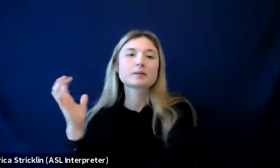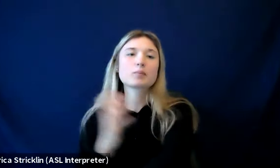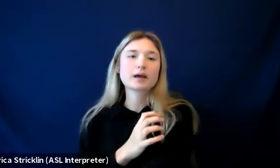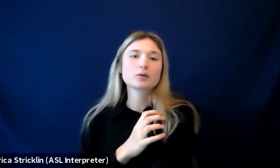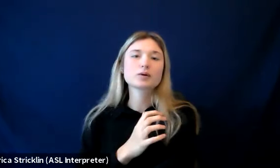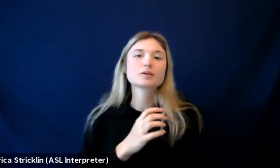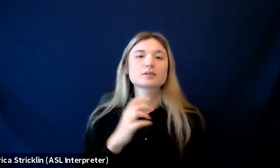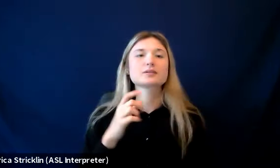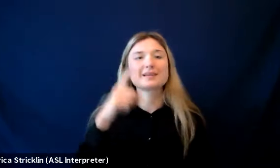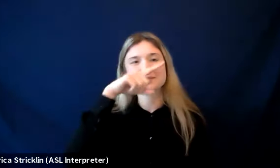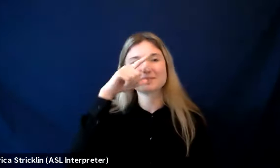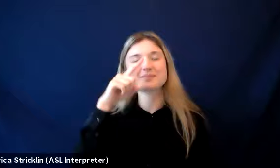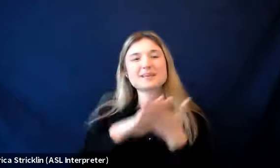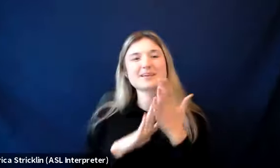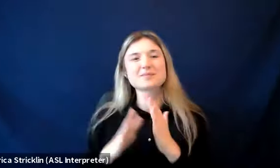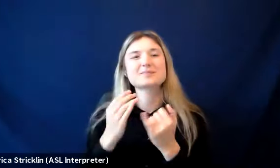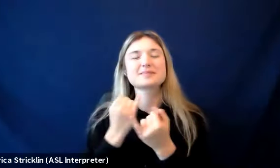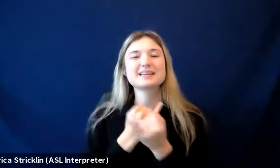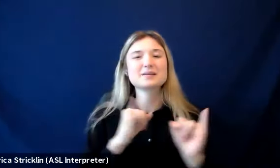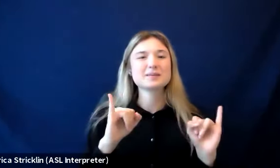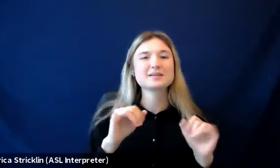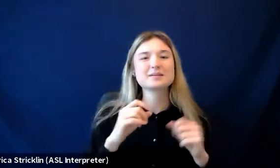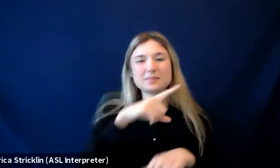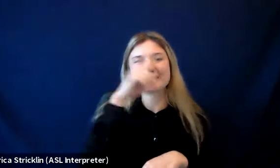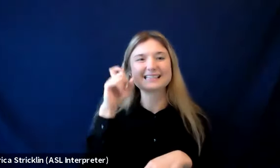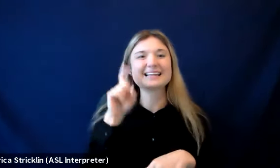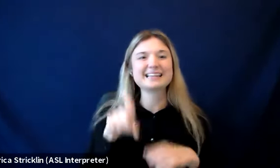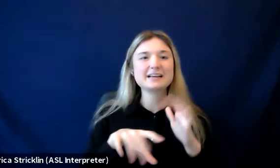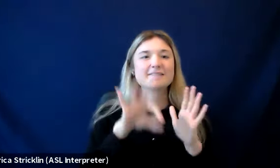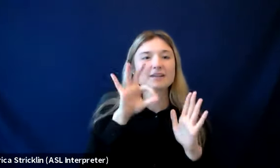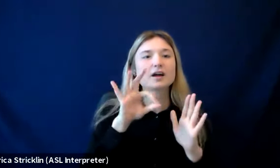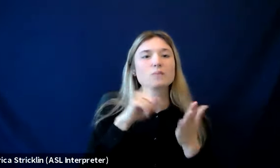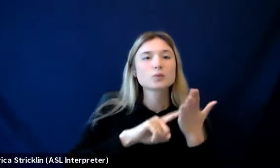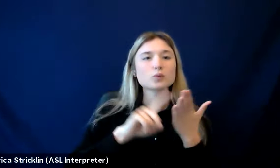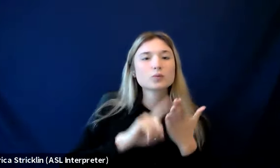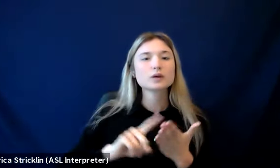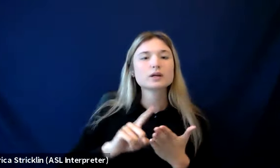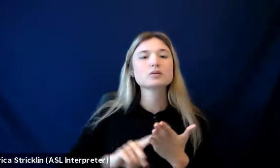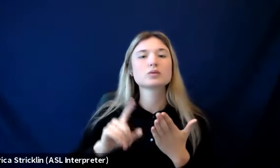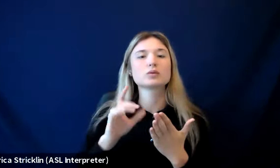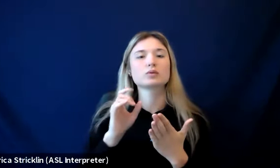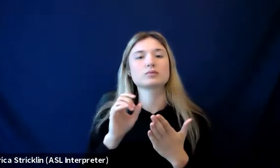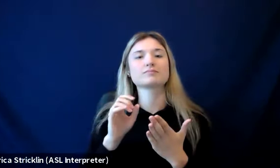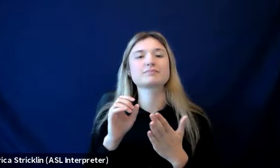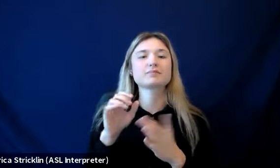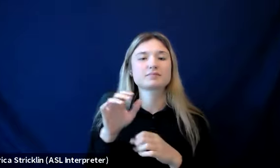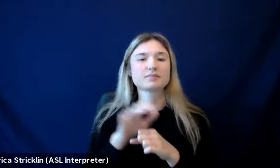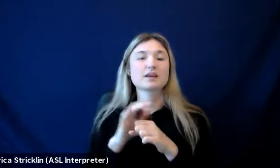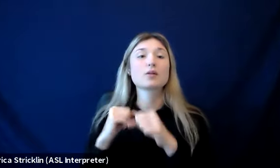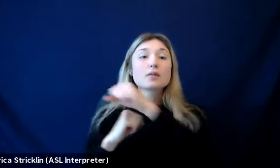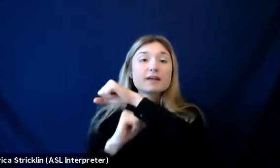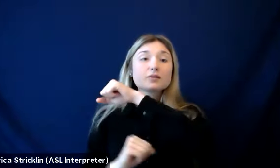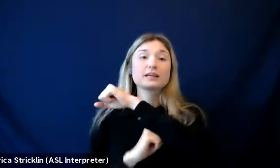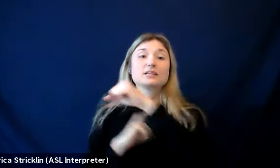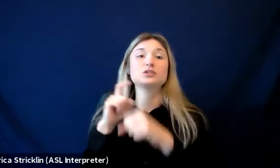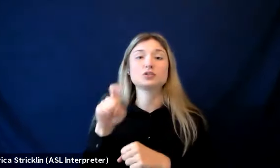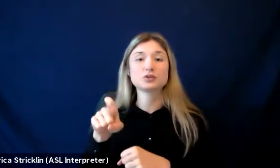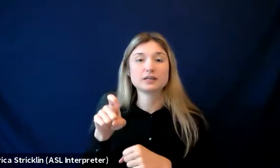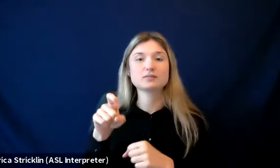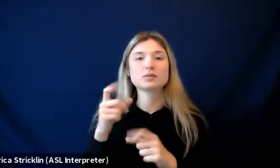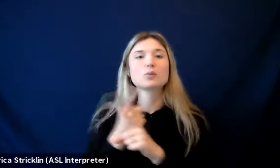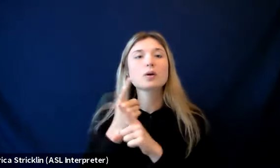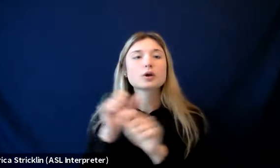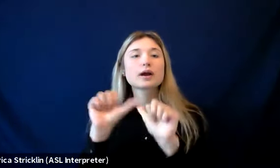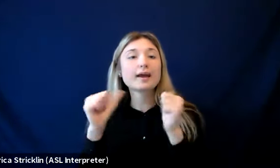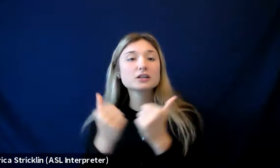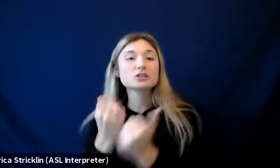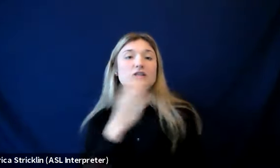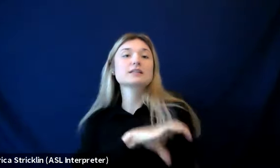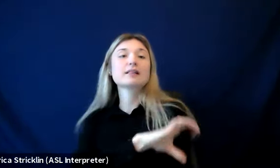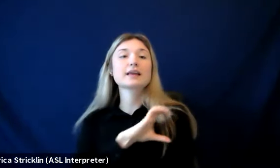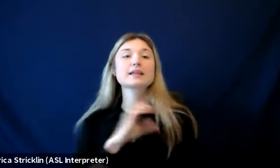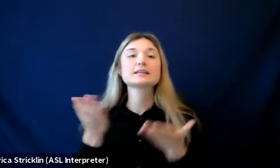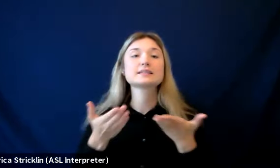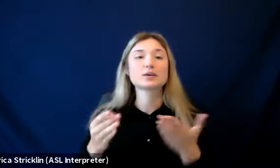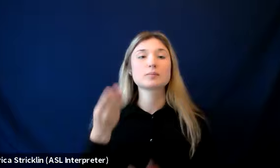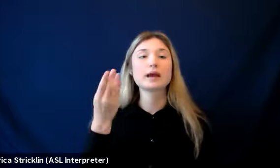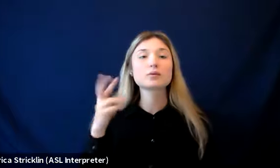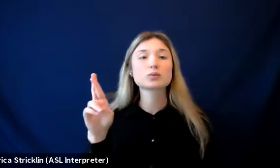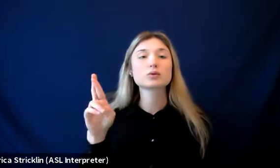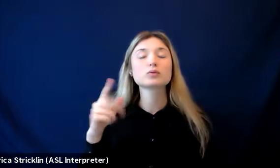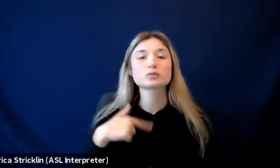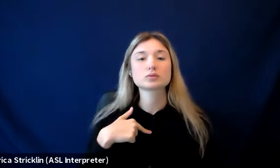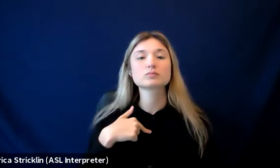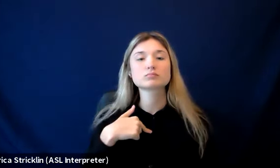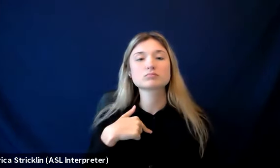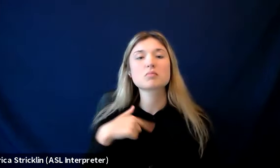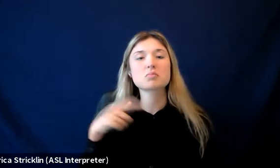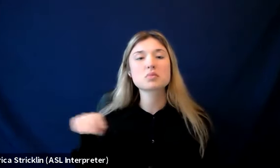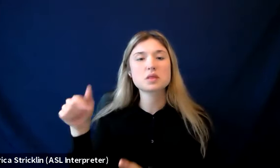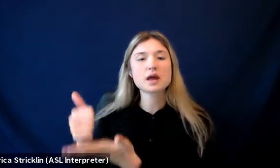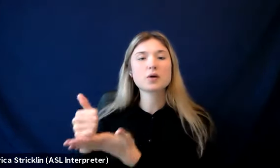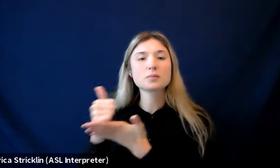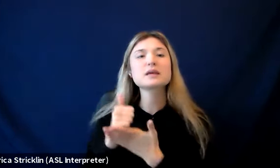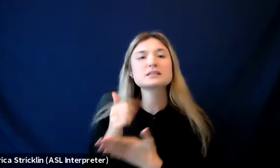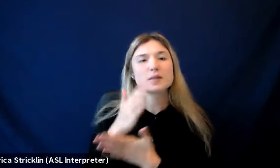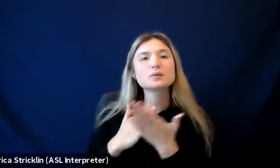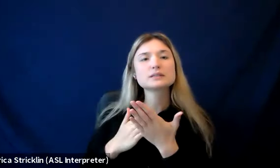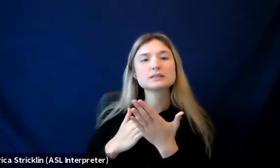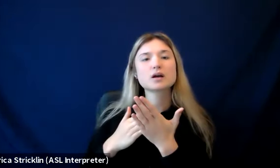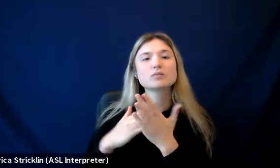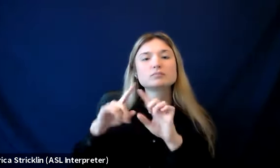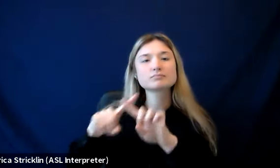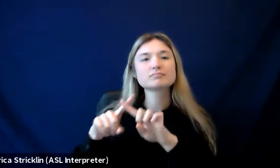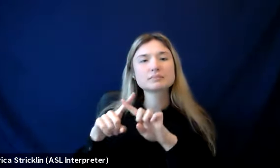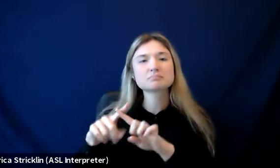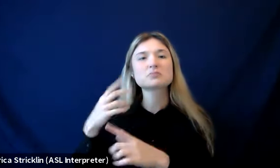be independent and then because I needed resources you know the area of the foundations, or the nonprofit agencies and the clinics here in Baton Rouge, you know, pretty much, were helping me so there was some independence there as well so you know and